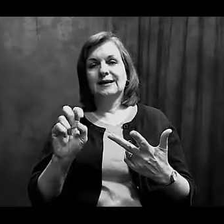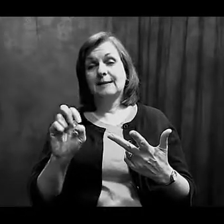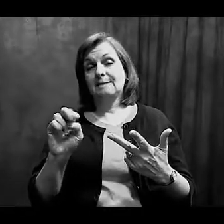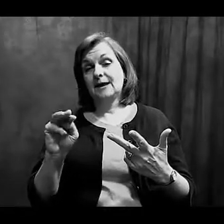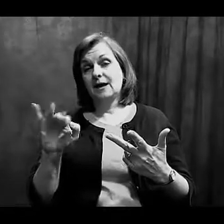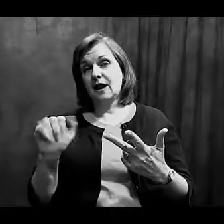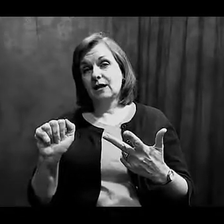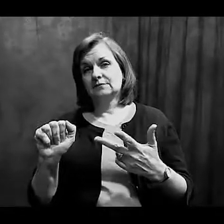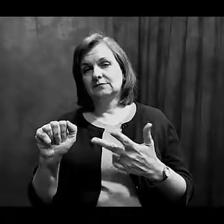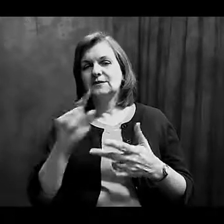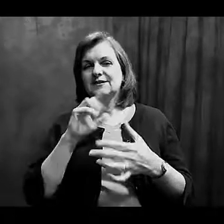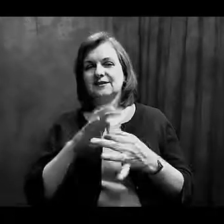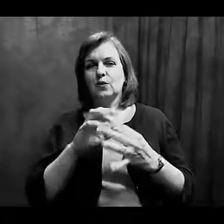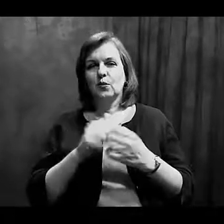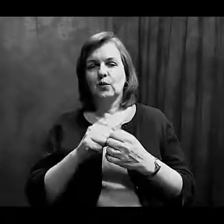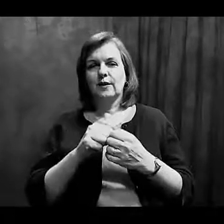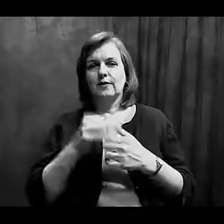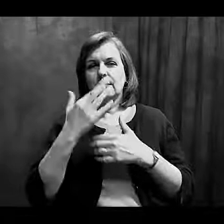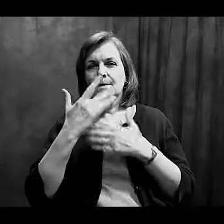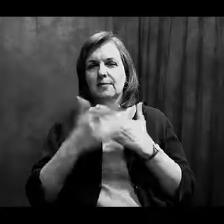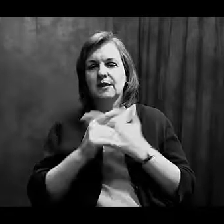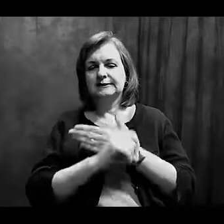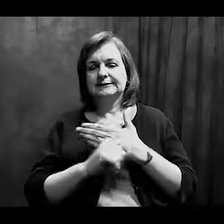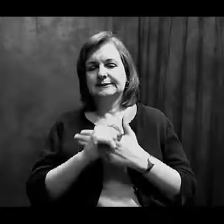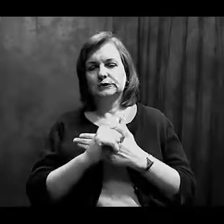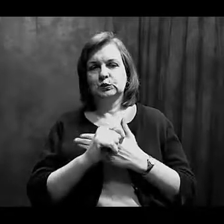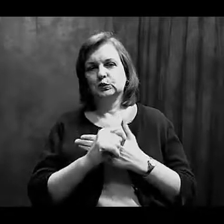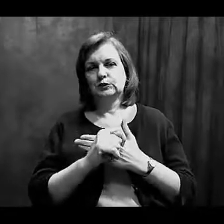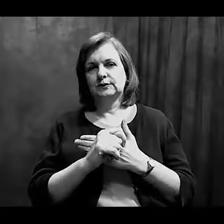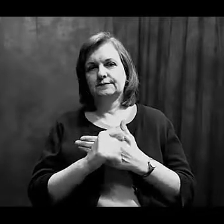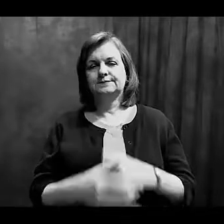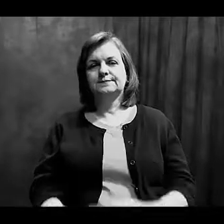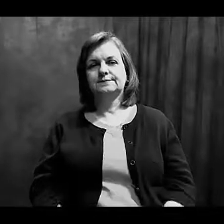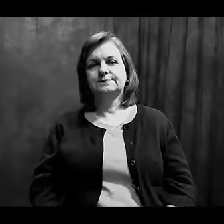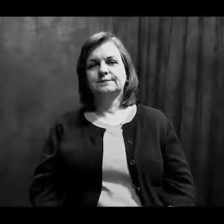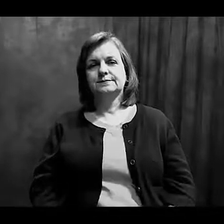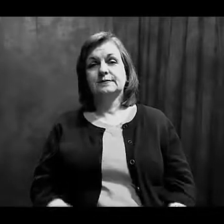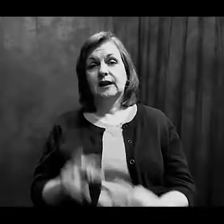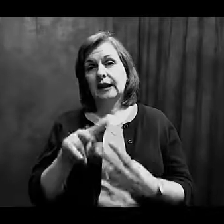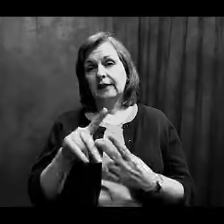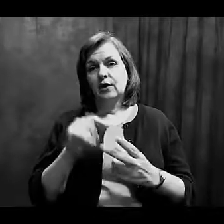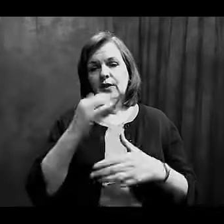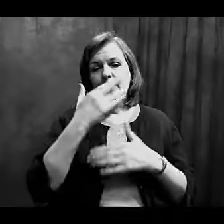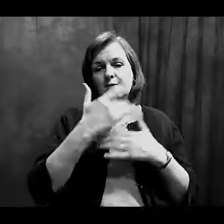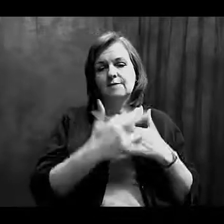and then leukemias we associate with blood tissue types